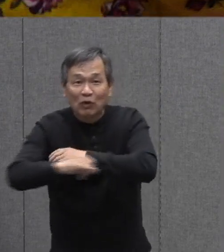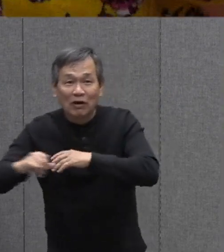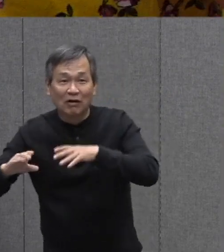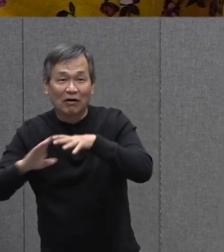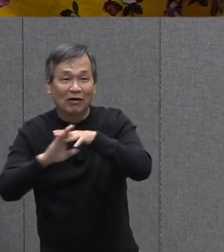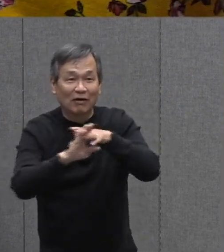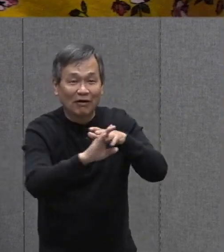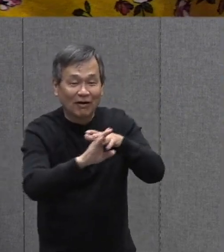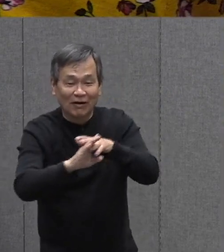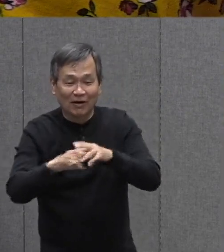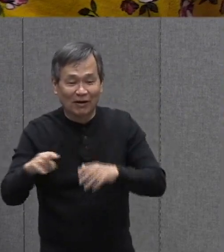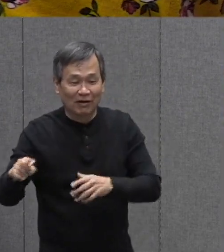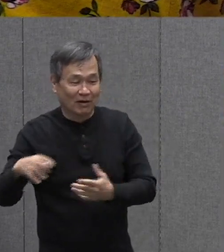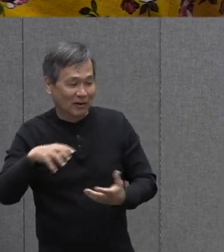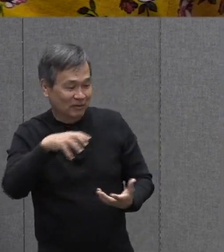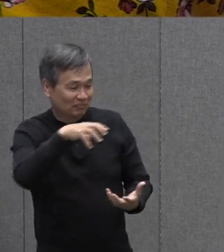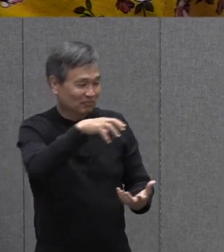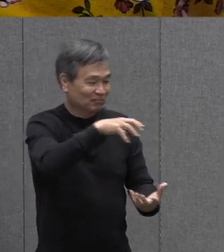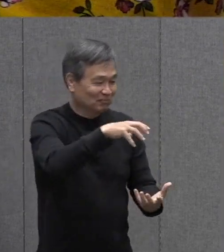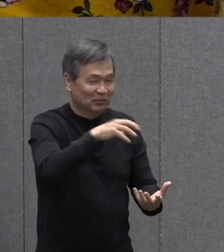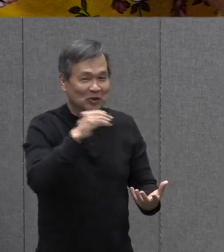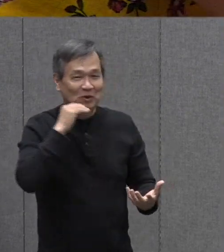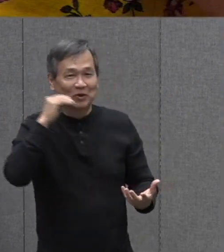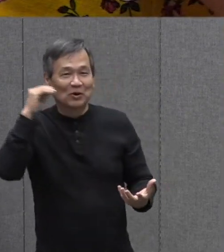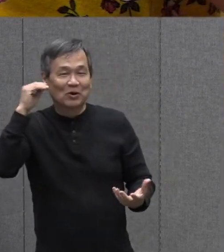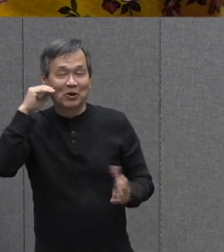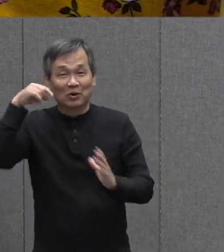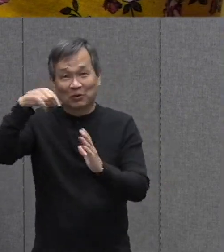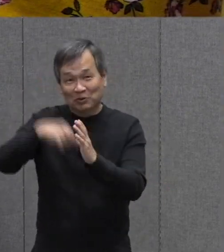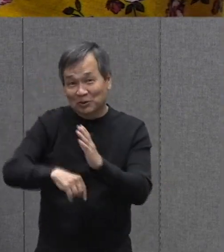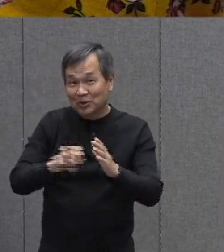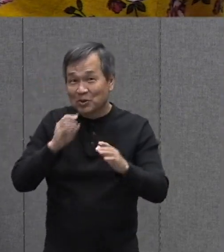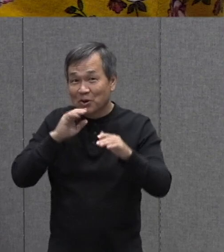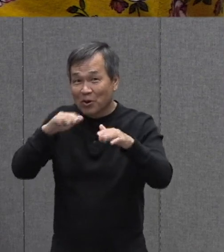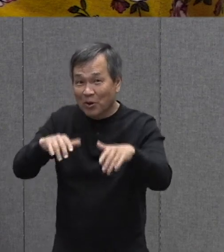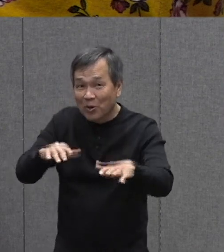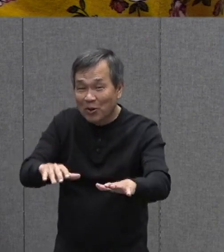"they love the deep cool oceans, "Earth is their special home.